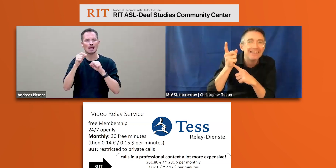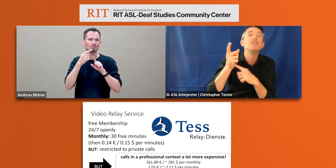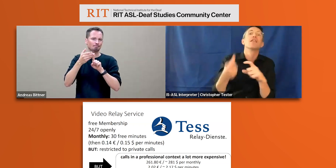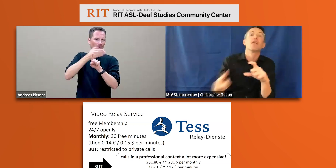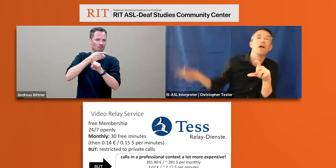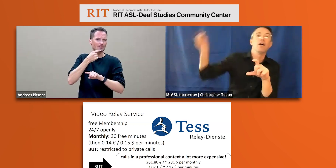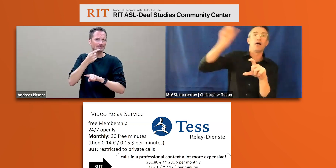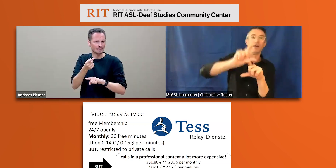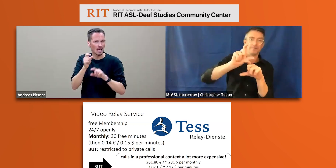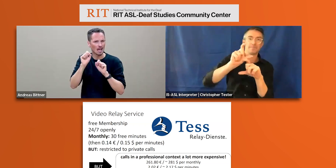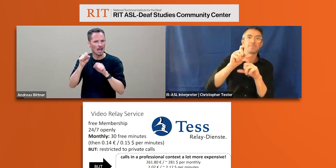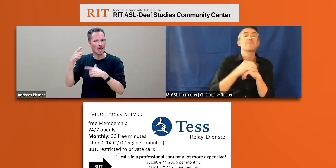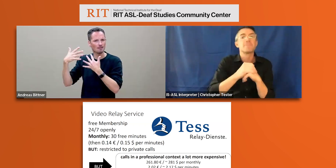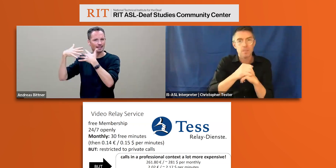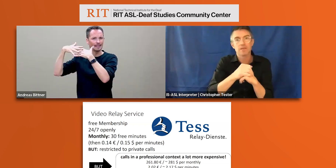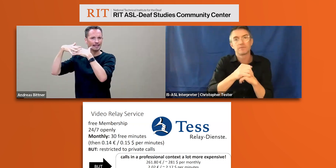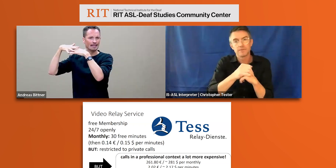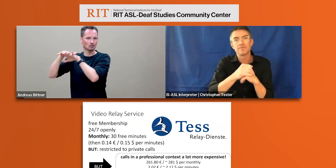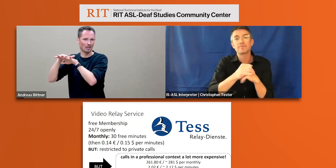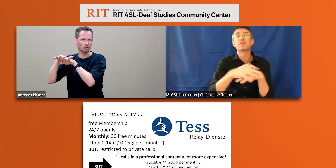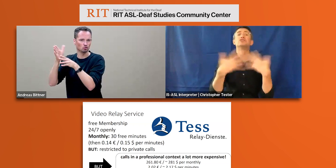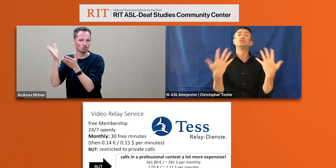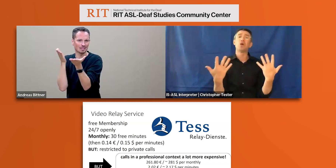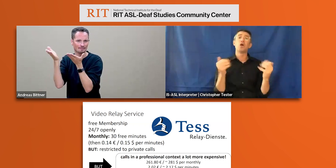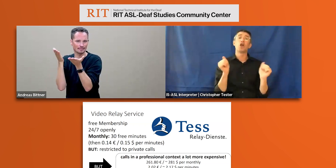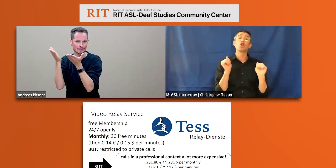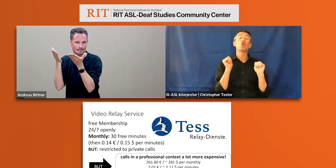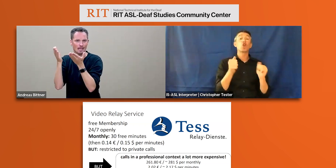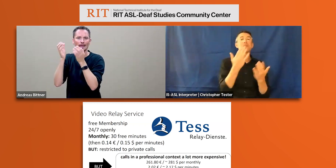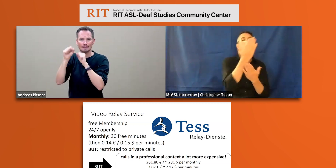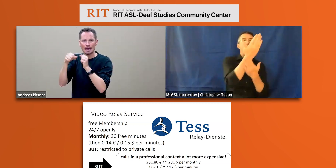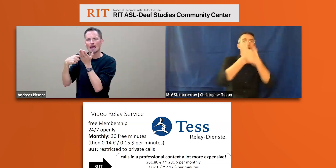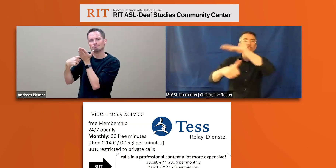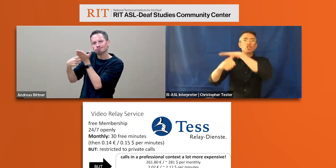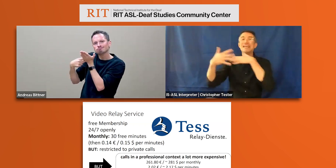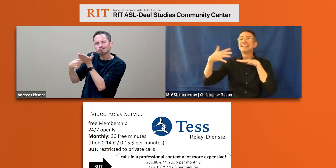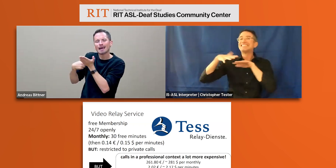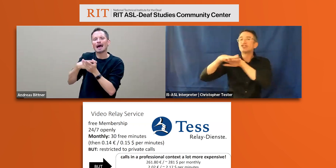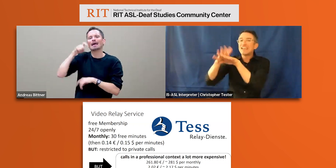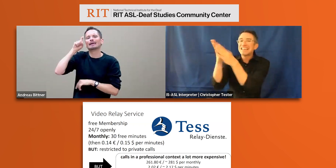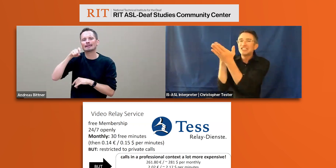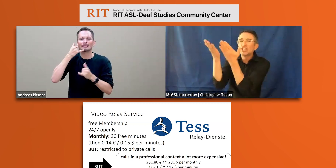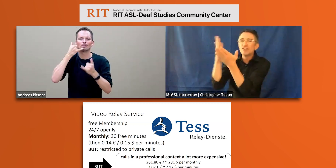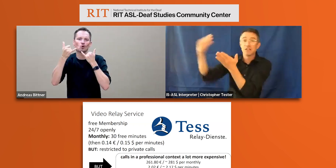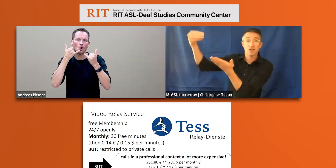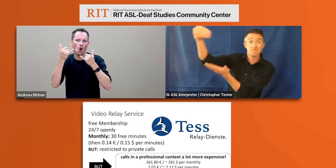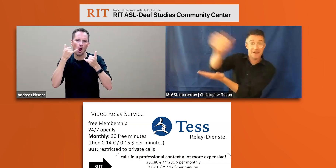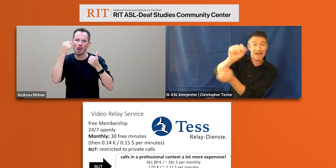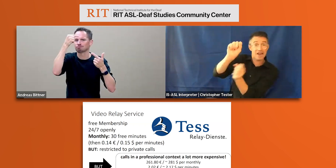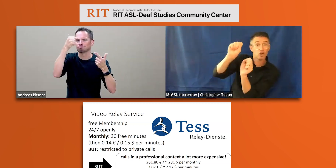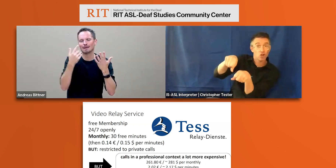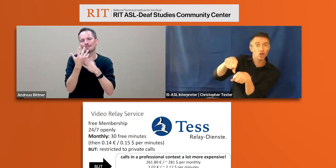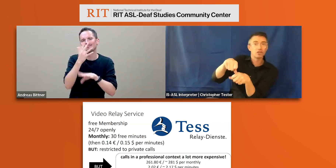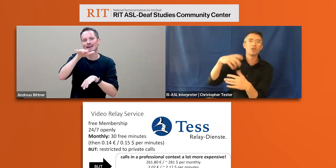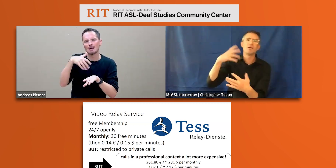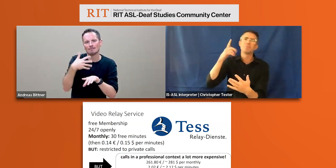which is about $2.17 US that is on top of the $281 US a month.